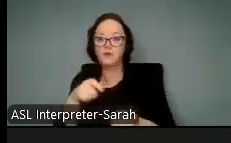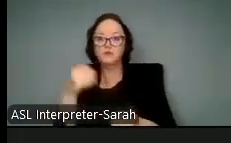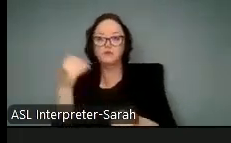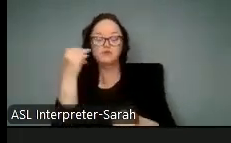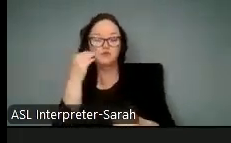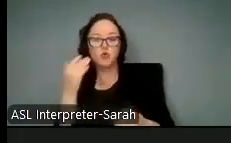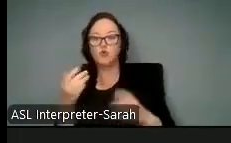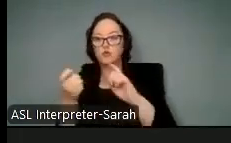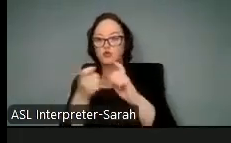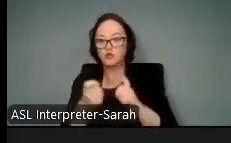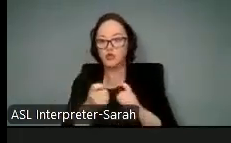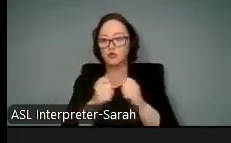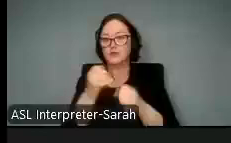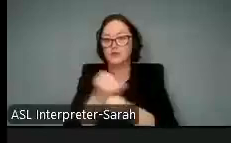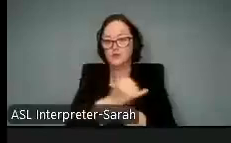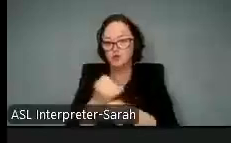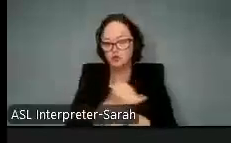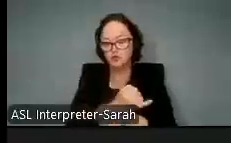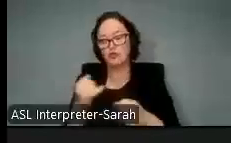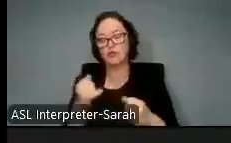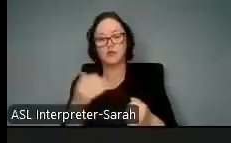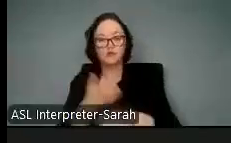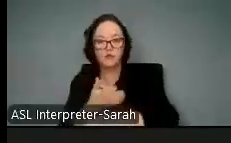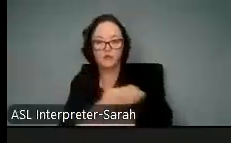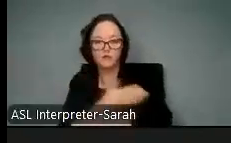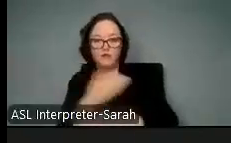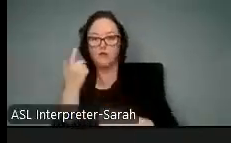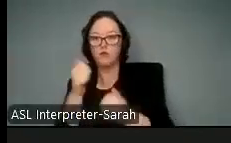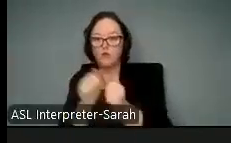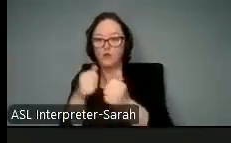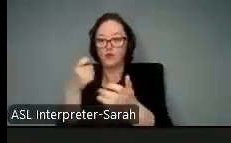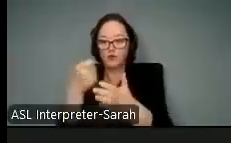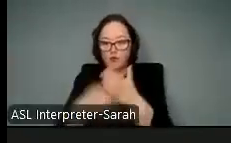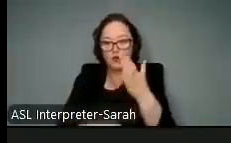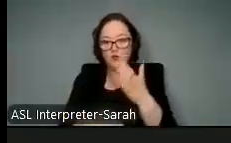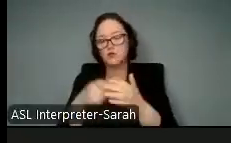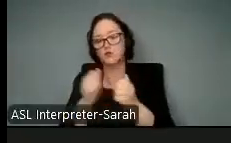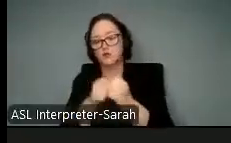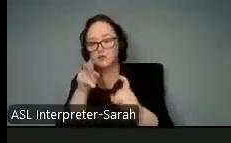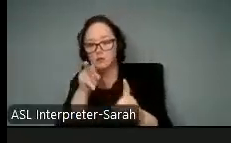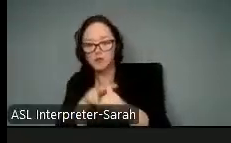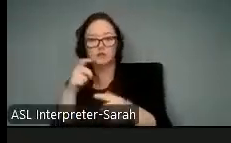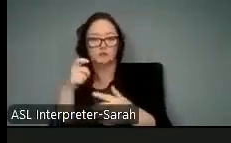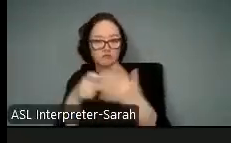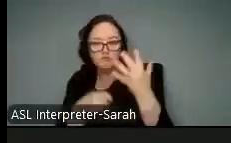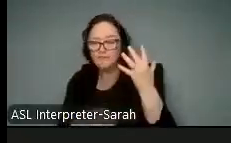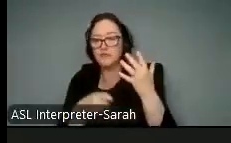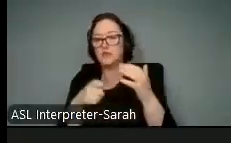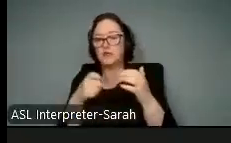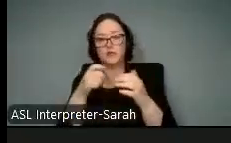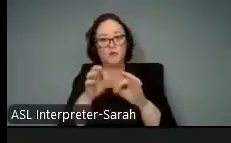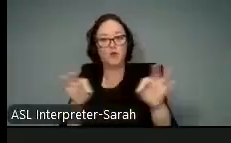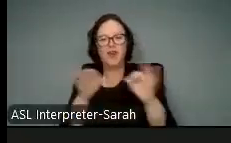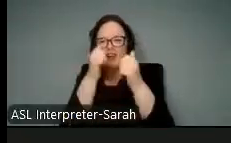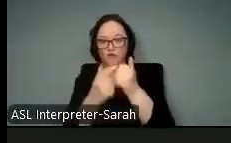improvements we can do for efficiency on cost, on implementation, we want to make sure everybody knows what's going on, what they need to do.